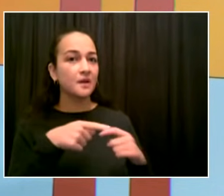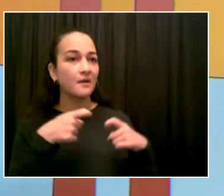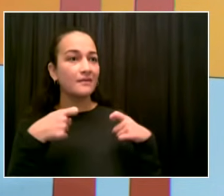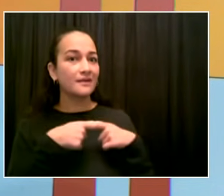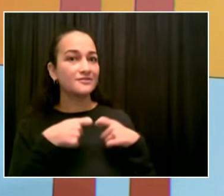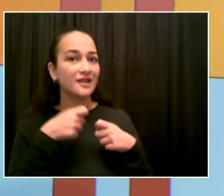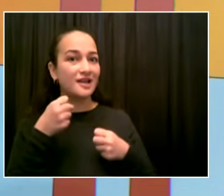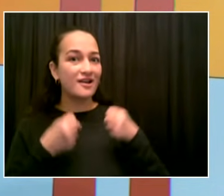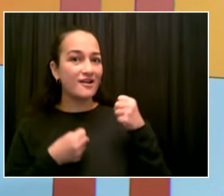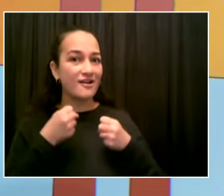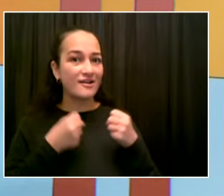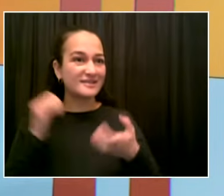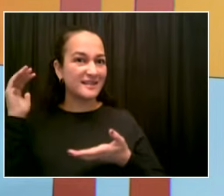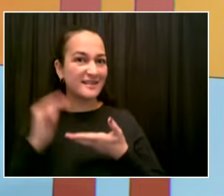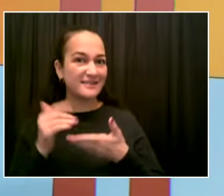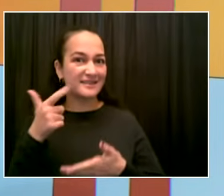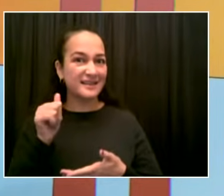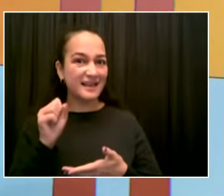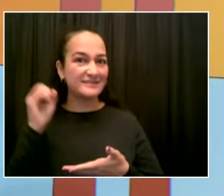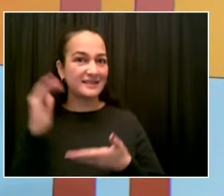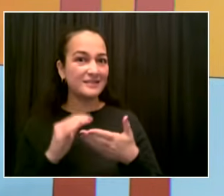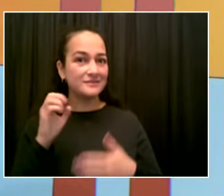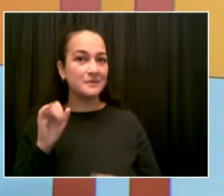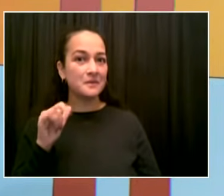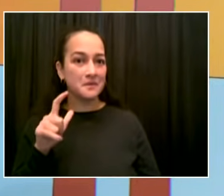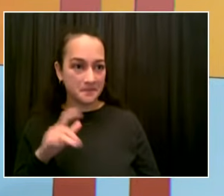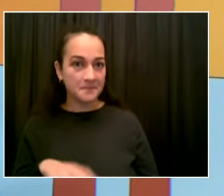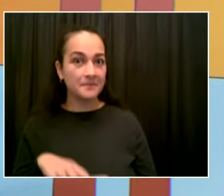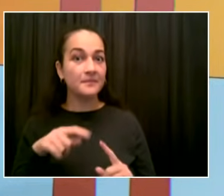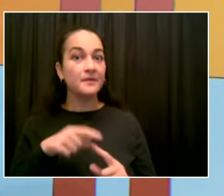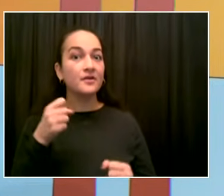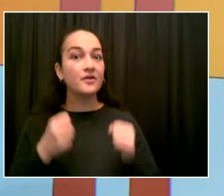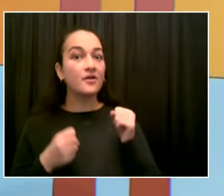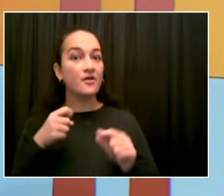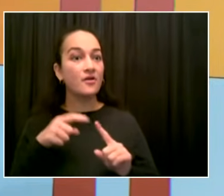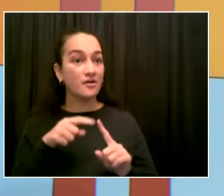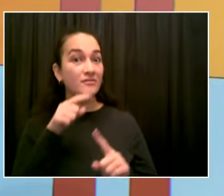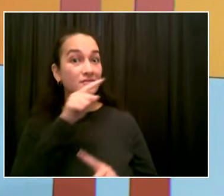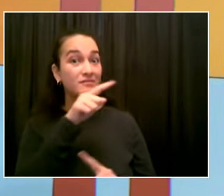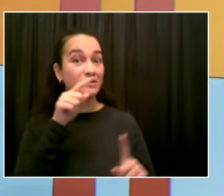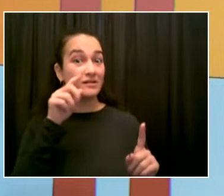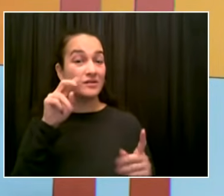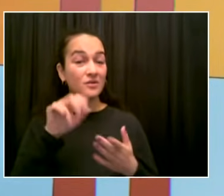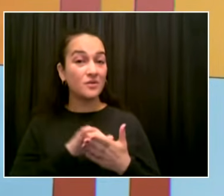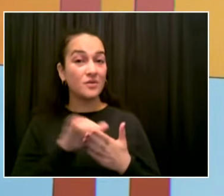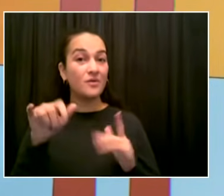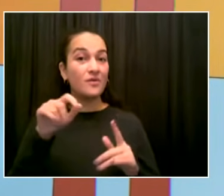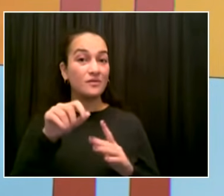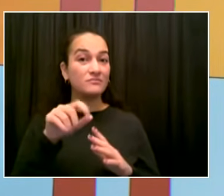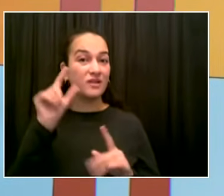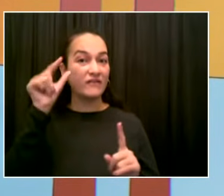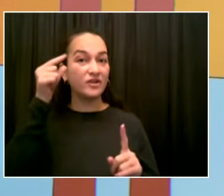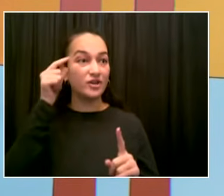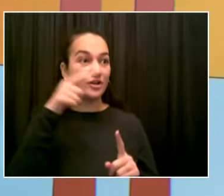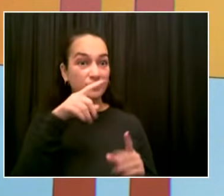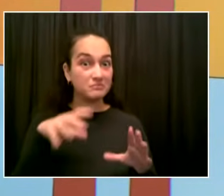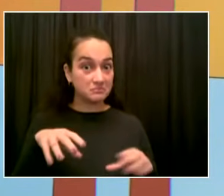AN UPDATE ON YOUR EFFORT TO REDUCE THIS CURRENT CITY FLEET? AND IT SEEMS TO BE AROUND 5,000 NOW. I WANTED TO KNOW